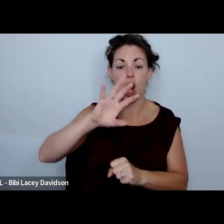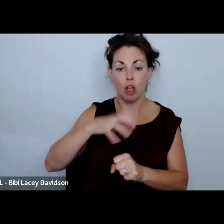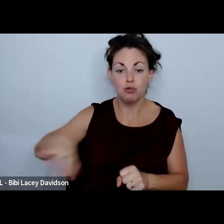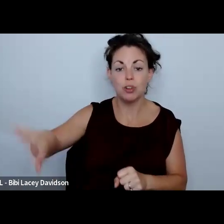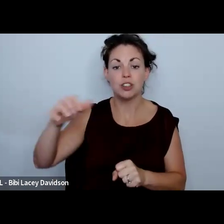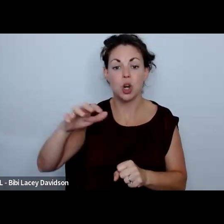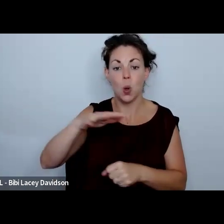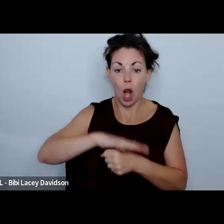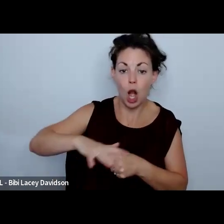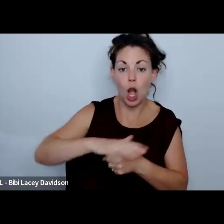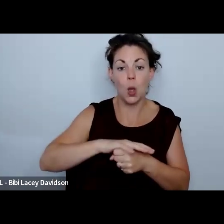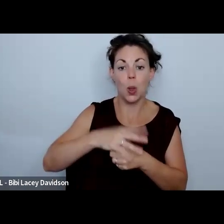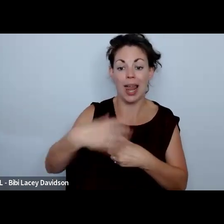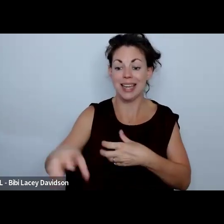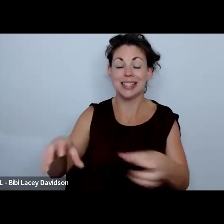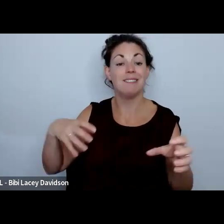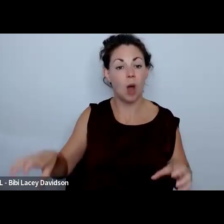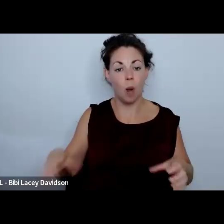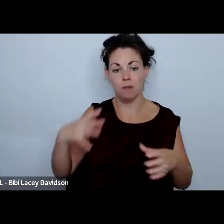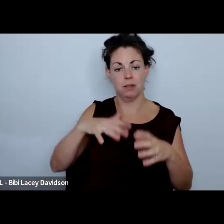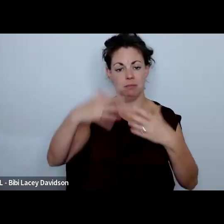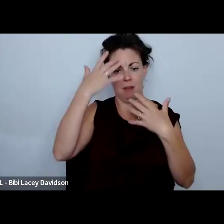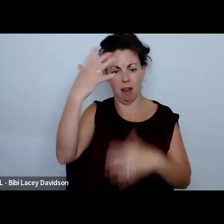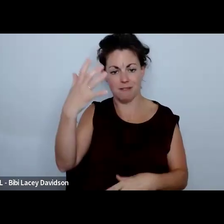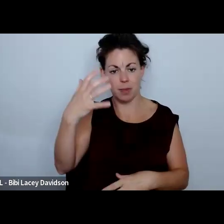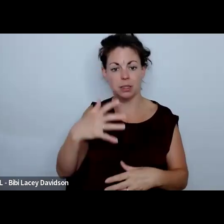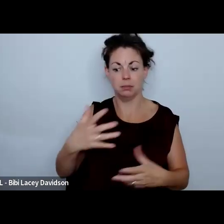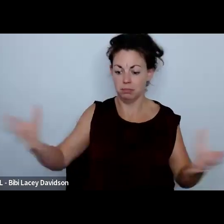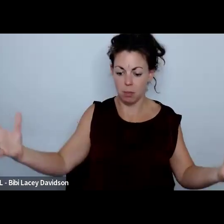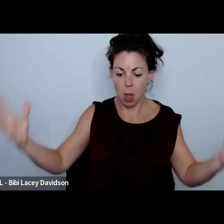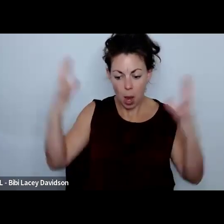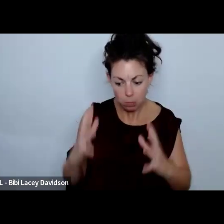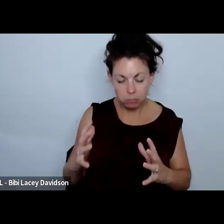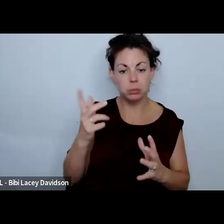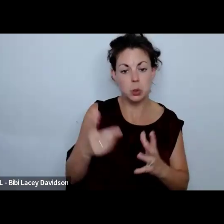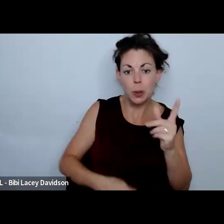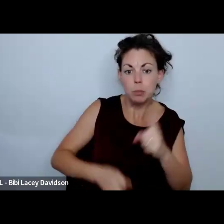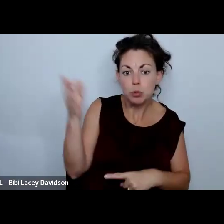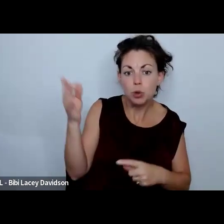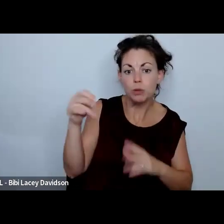we hold lots of briefings with parliamentarians and government ministers and officials.